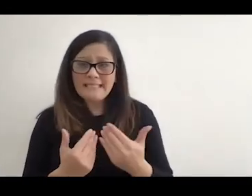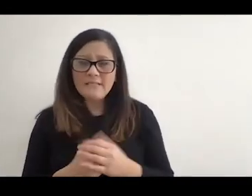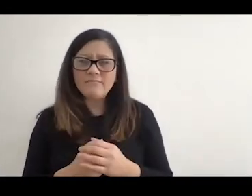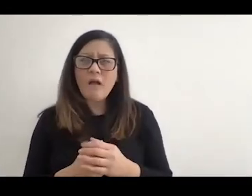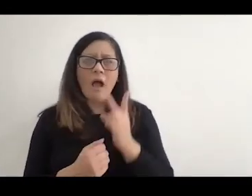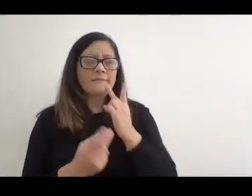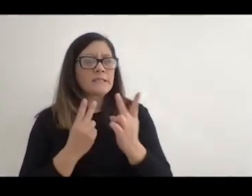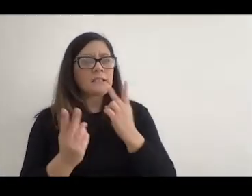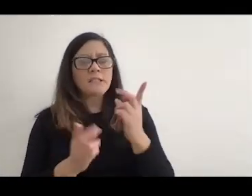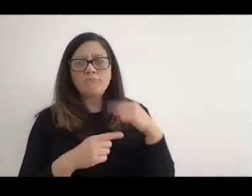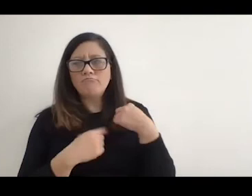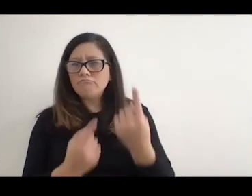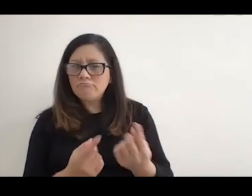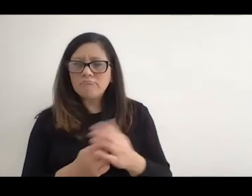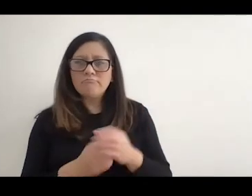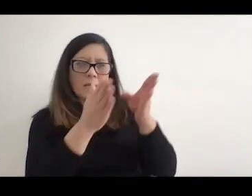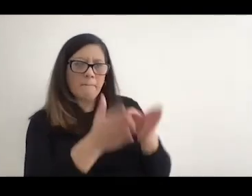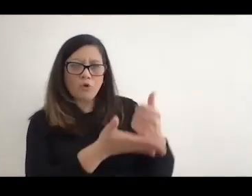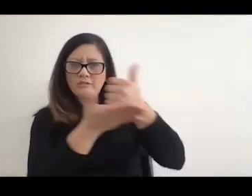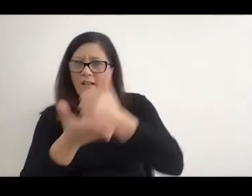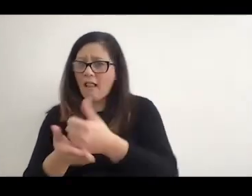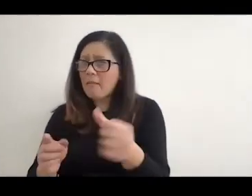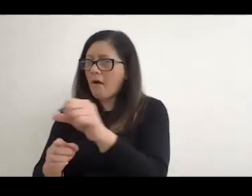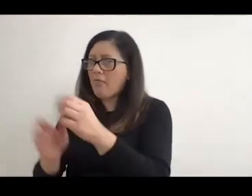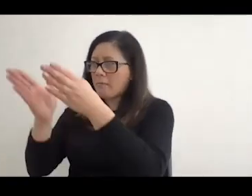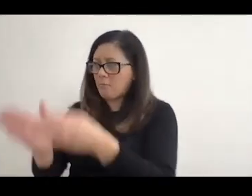dolls when they're putting on jackets and try to put on different things.